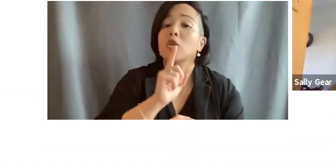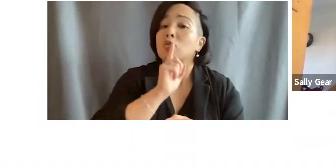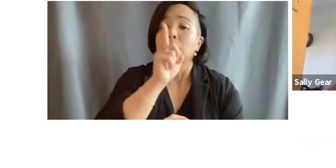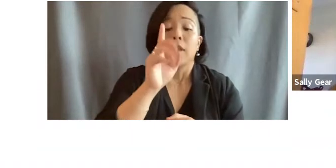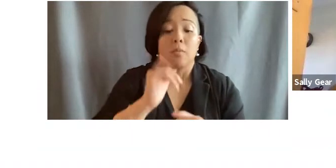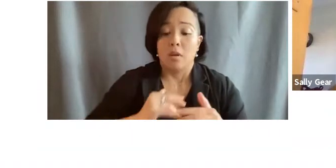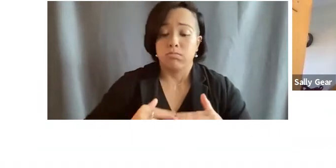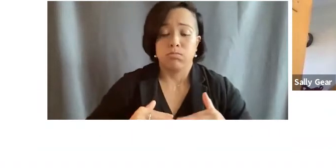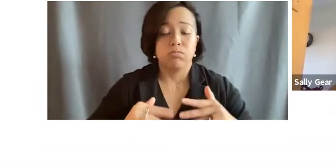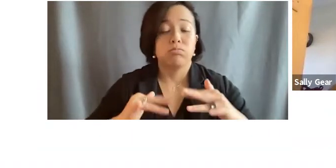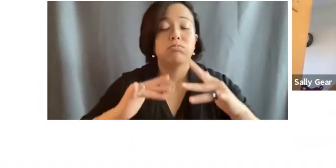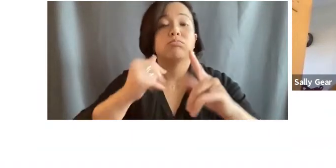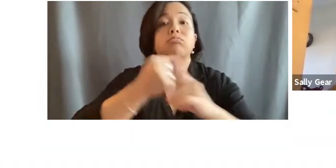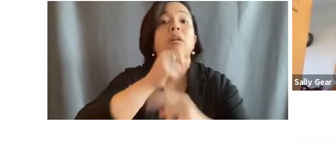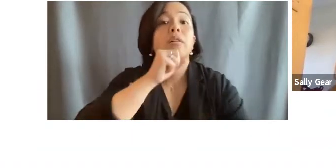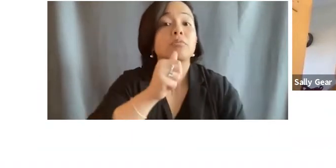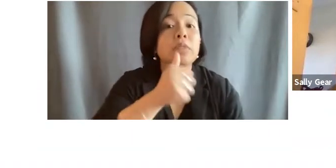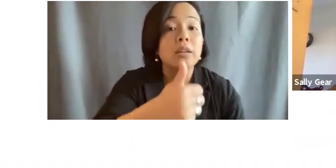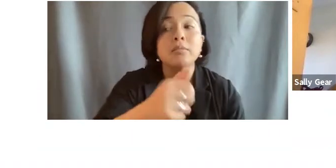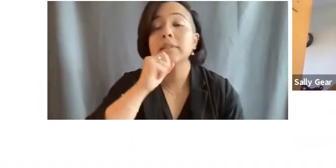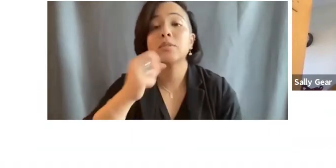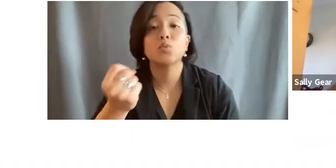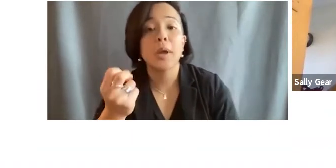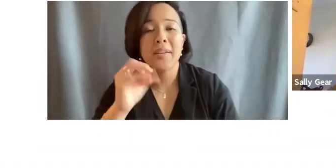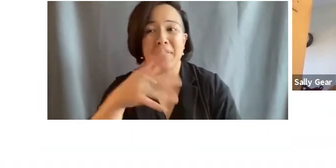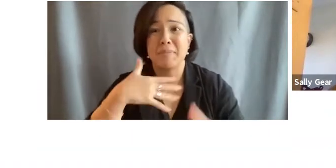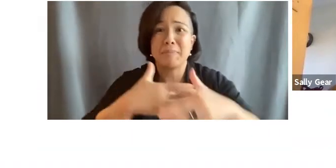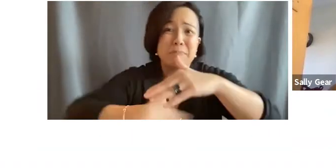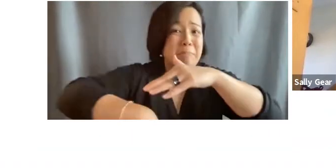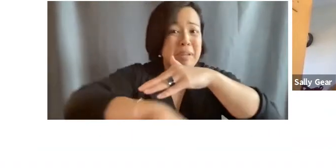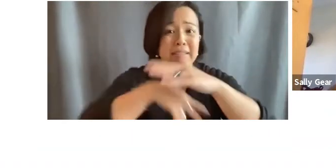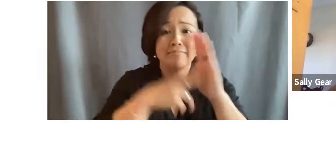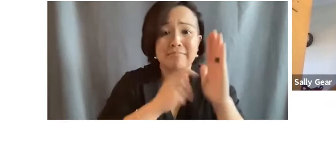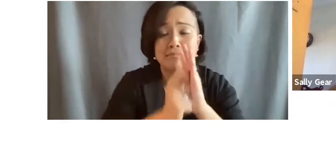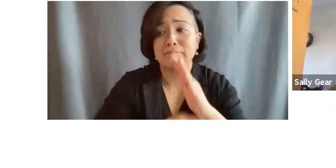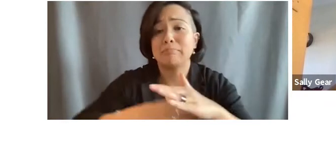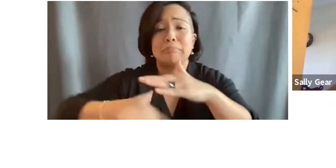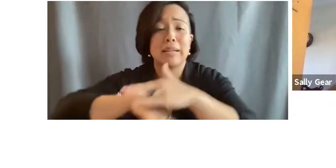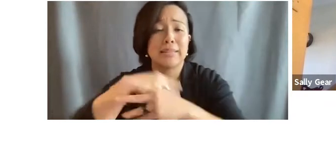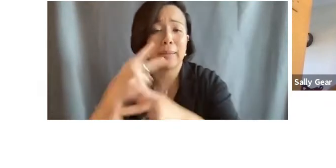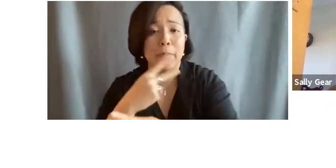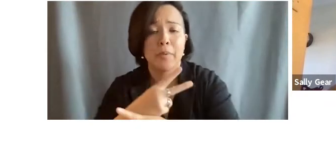But if they have basic literacy basic numeracy at that age, they hope their life. Chances will be greater going forward.